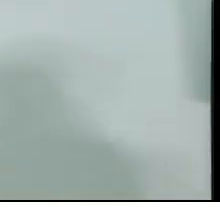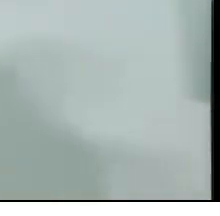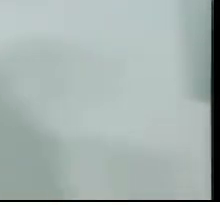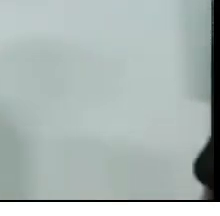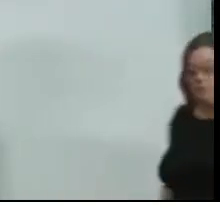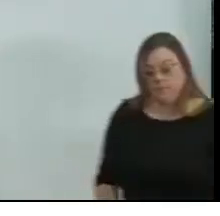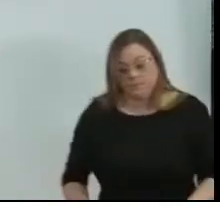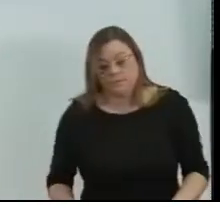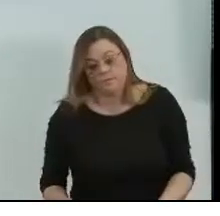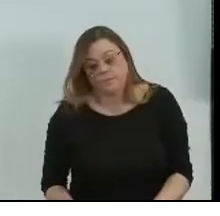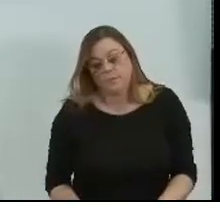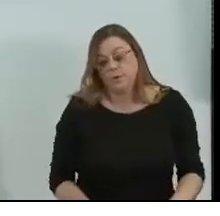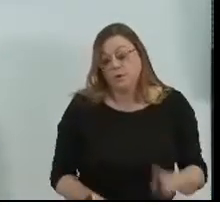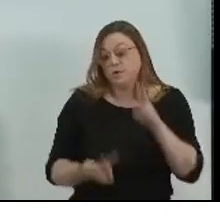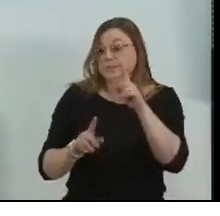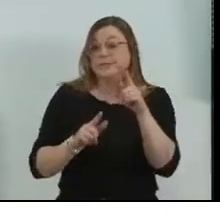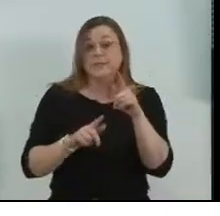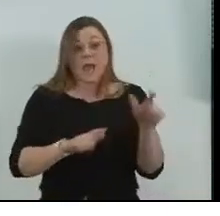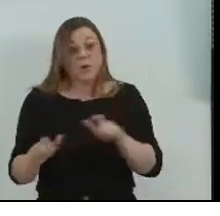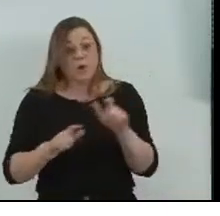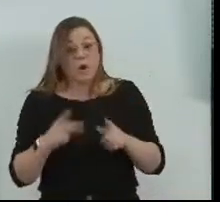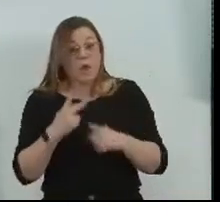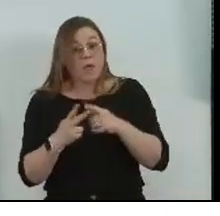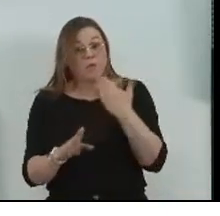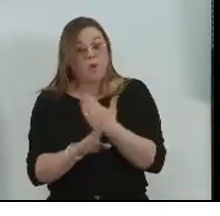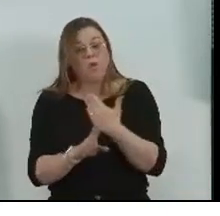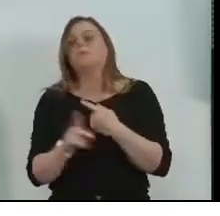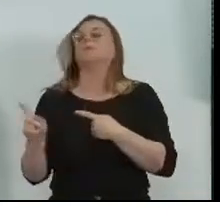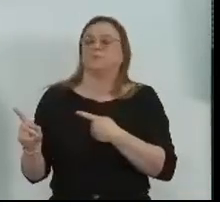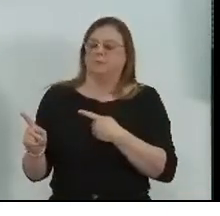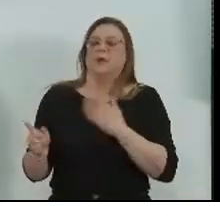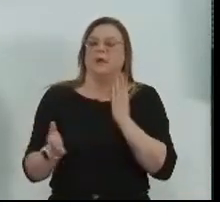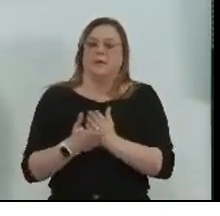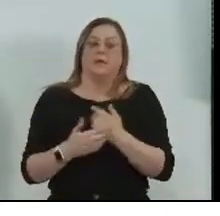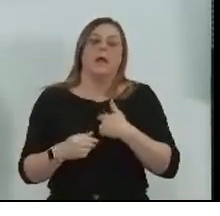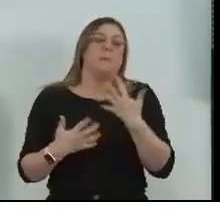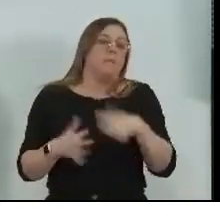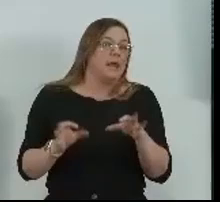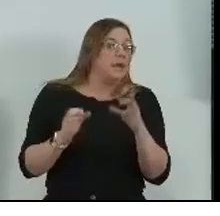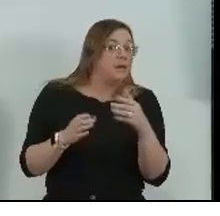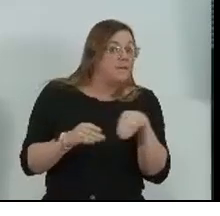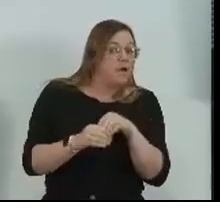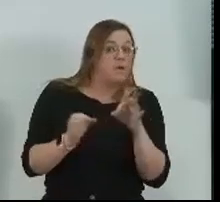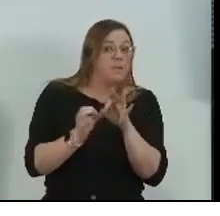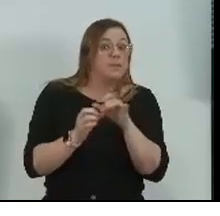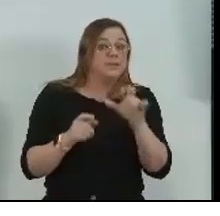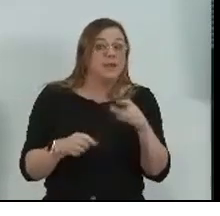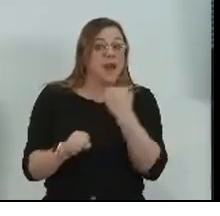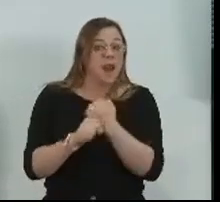Obviously aside from sport, I've been involved in BBC Gladiators, if anyone's watched that, but